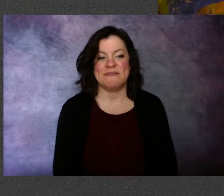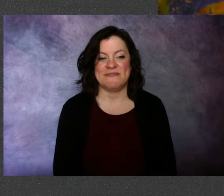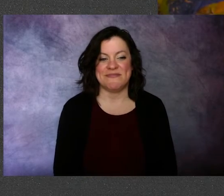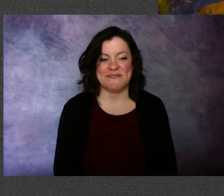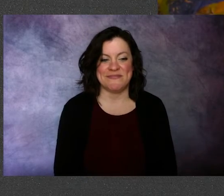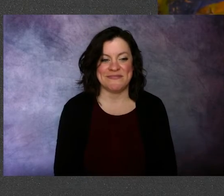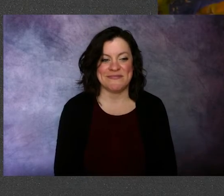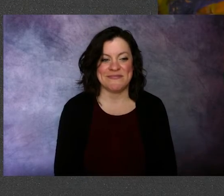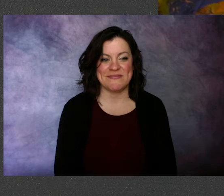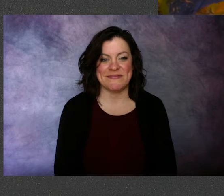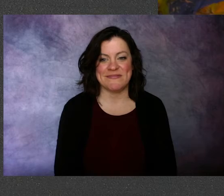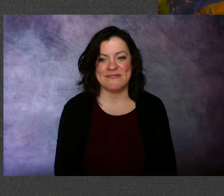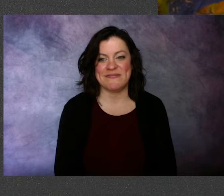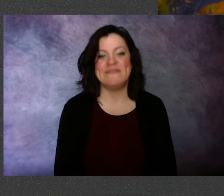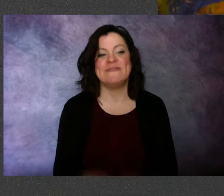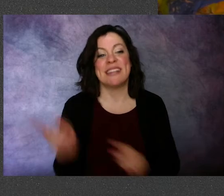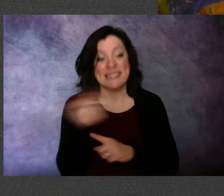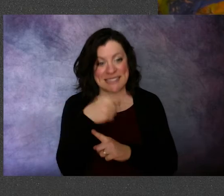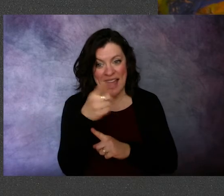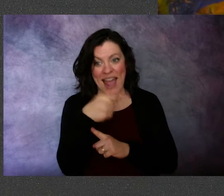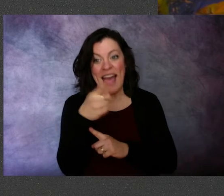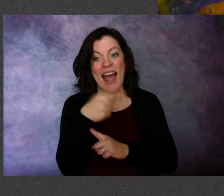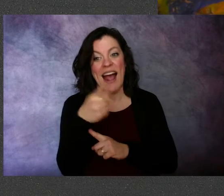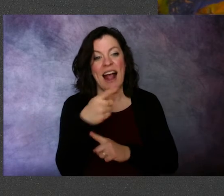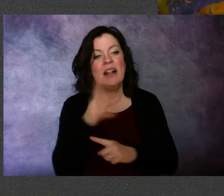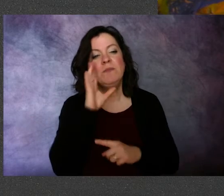Put that to the side. If you want to give your tail some texture,